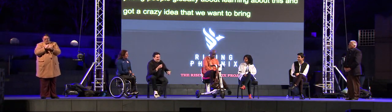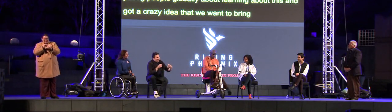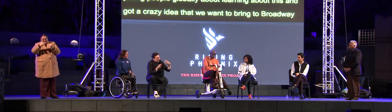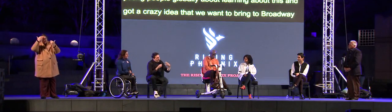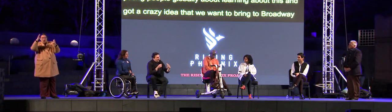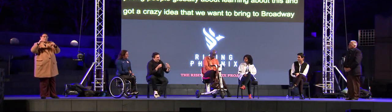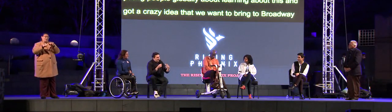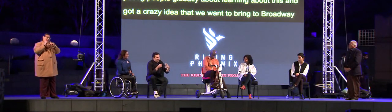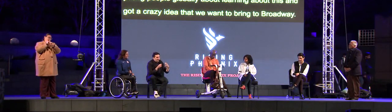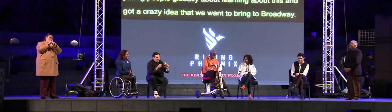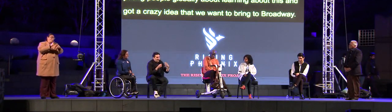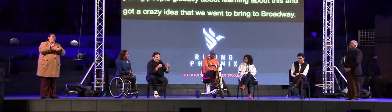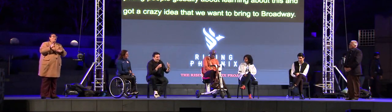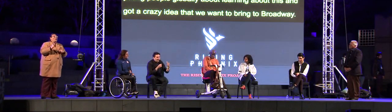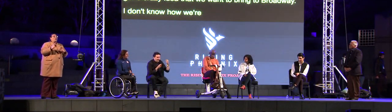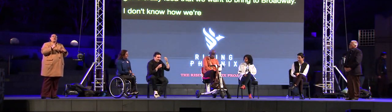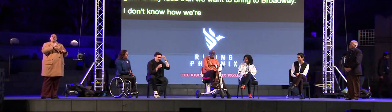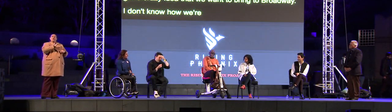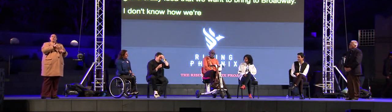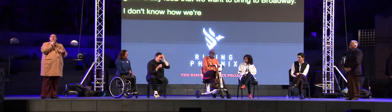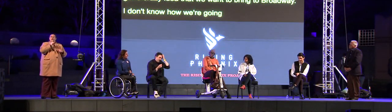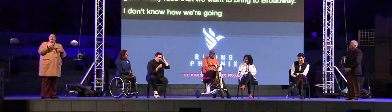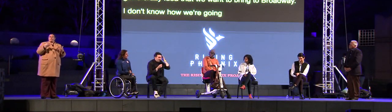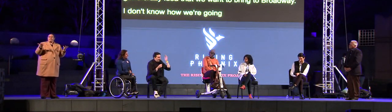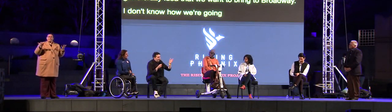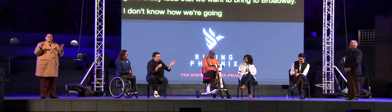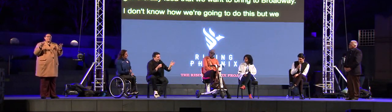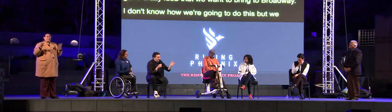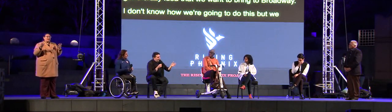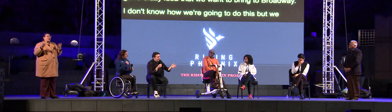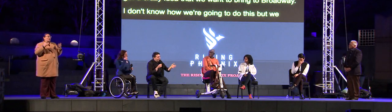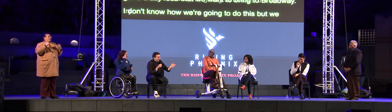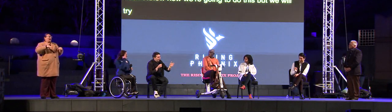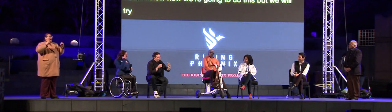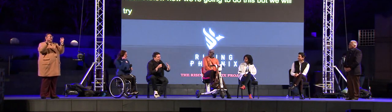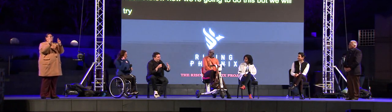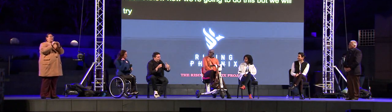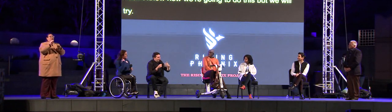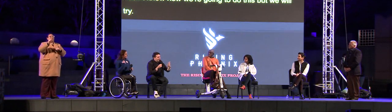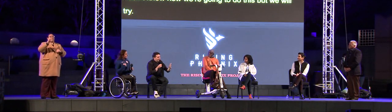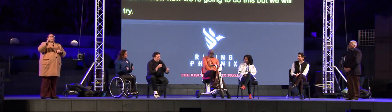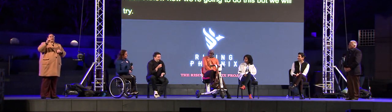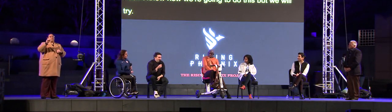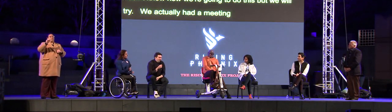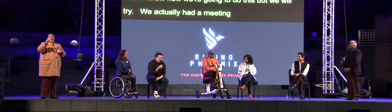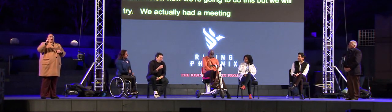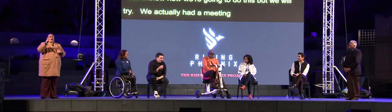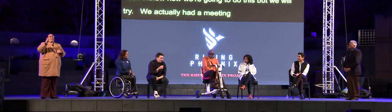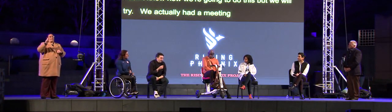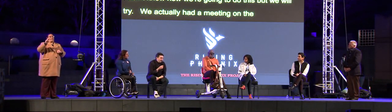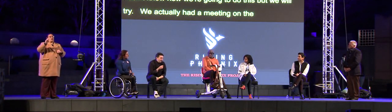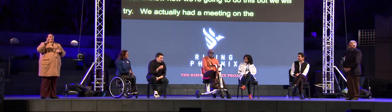And the point is that really nothing-- we actually had a meeting on the metaverse in this project, and we haven't finished that yet.